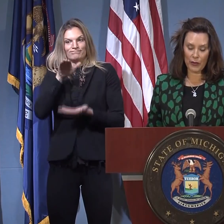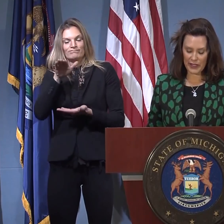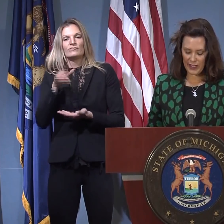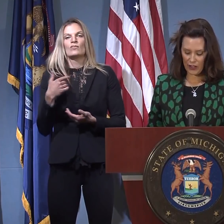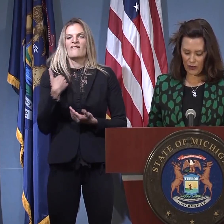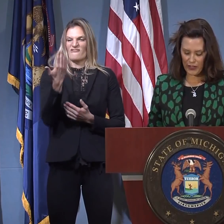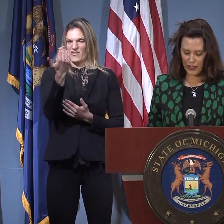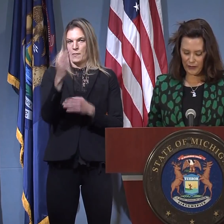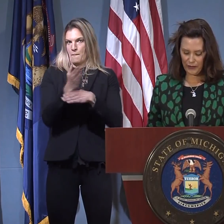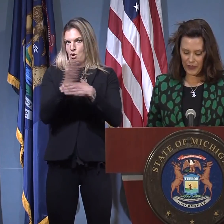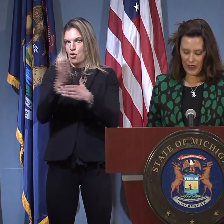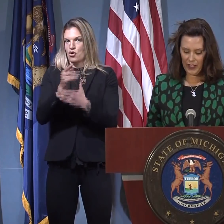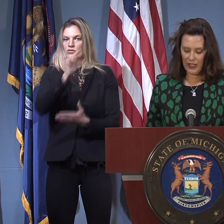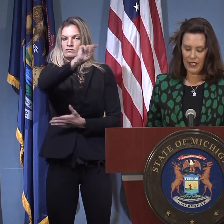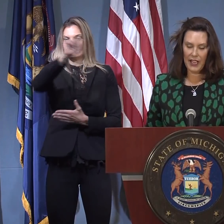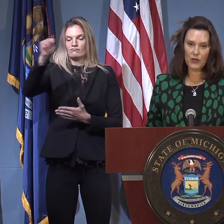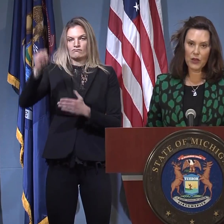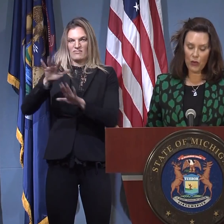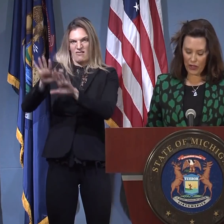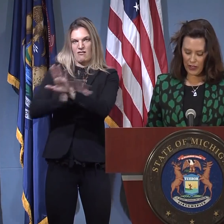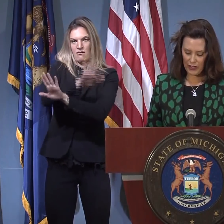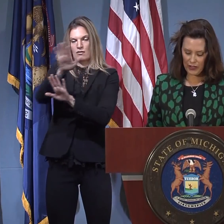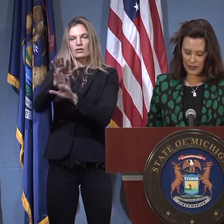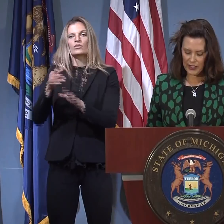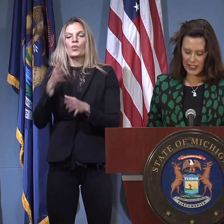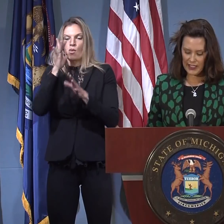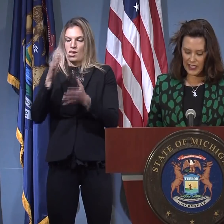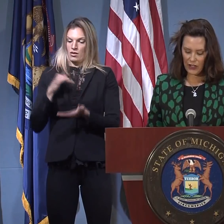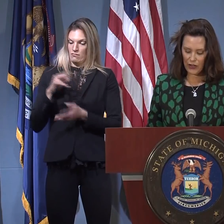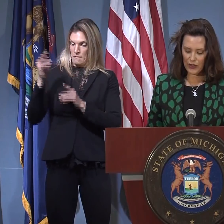THE 15 LOCAL ECONOMIC DEVELOPMENT PARTNERS THAT WILL ADMINISTER THE GRANTS FOR A